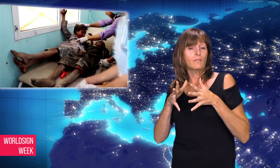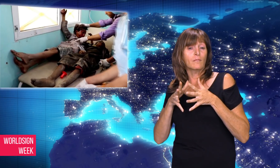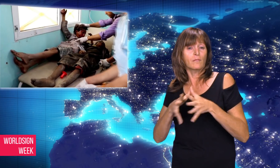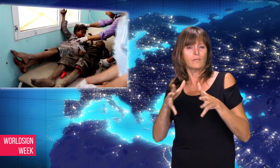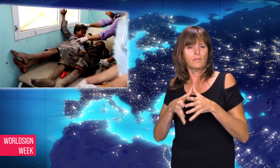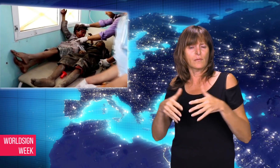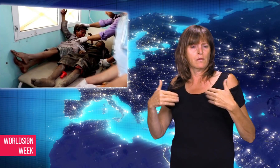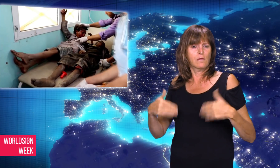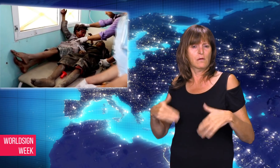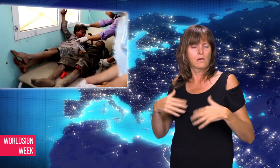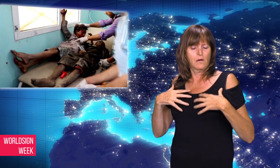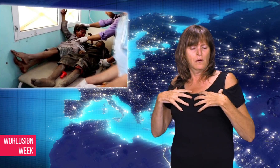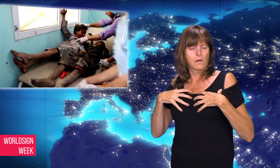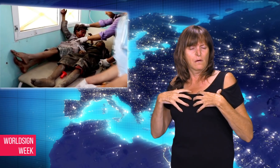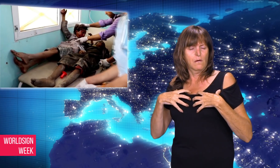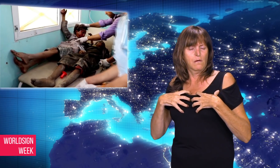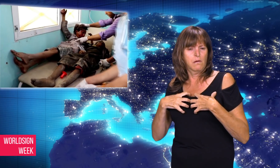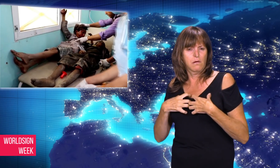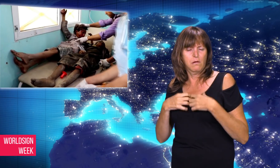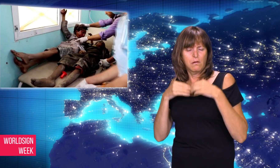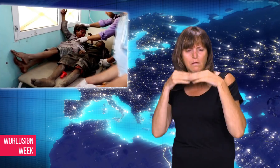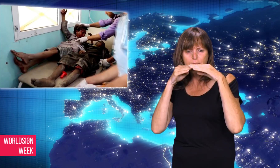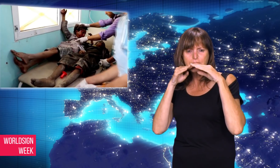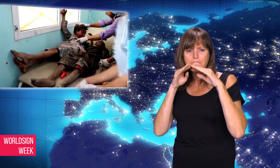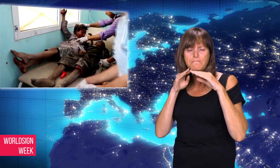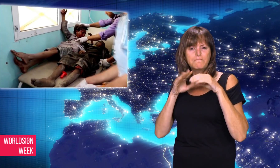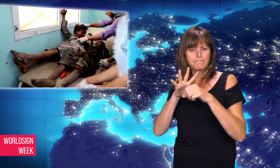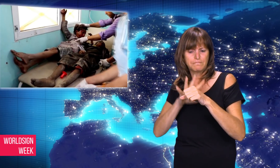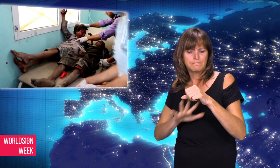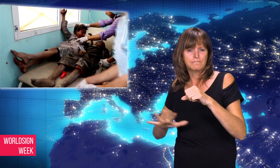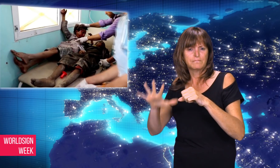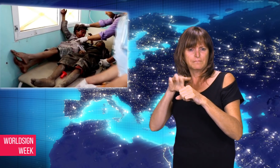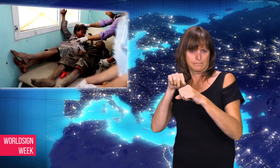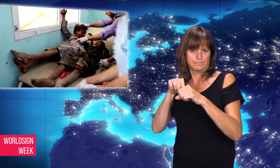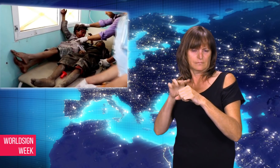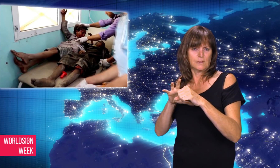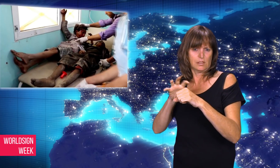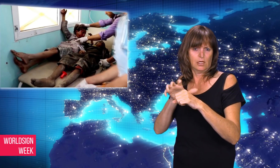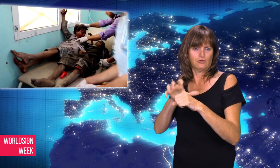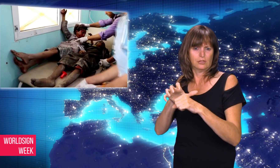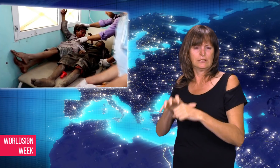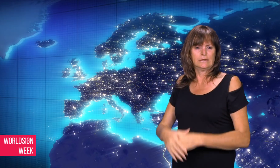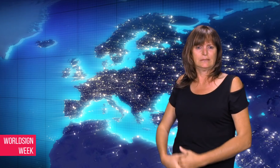over the province.”